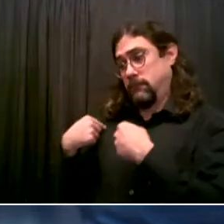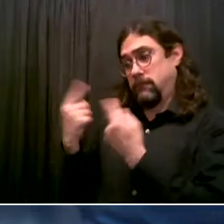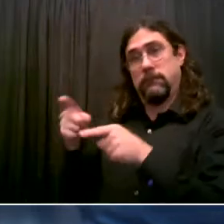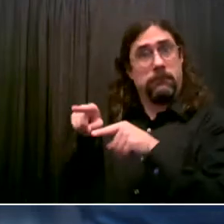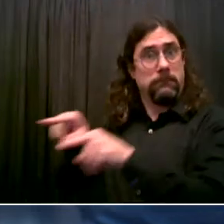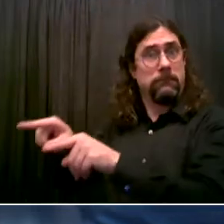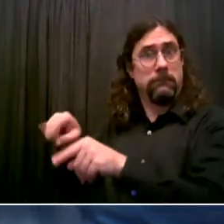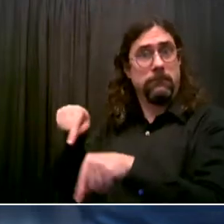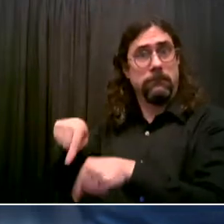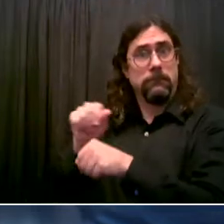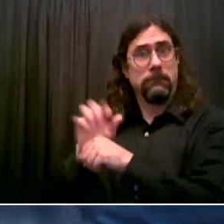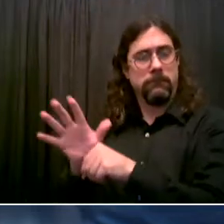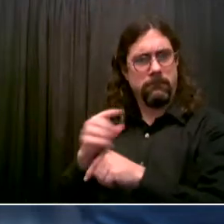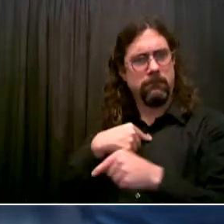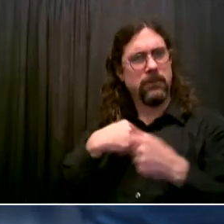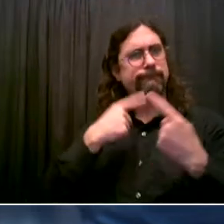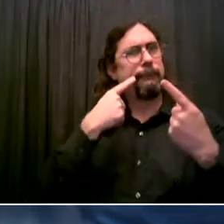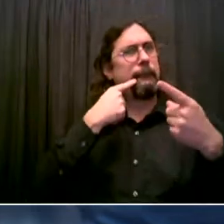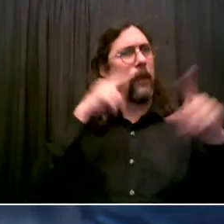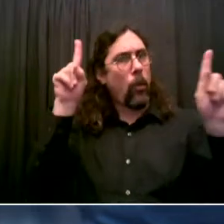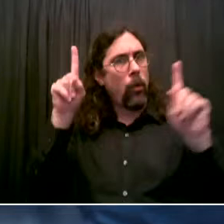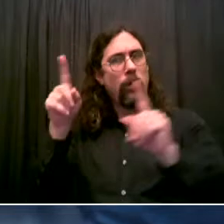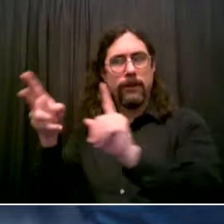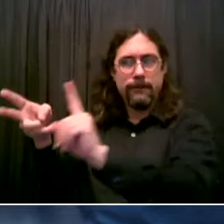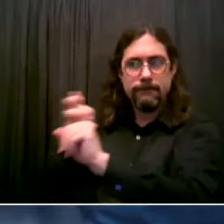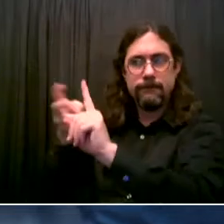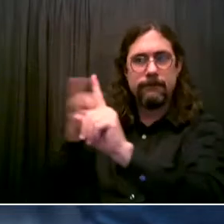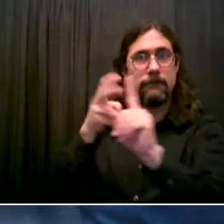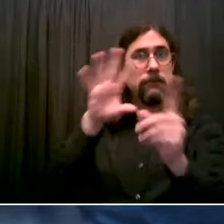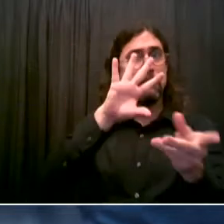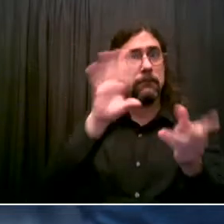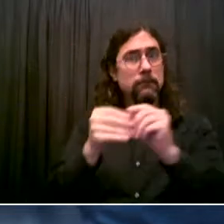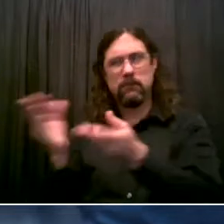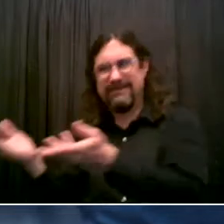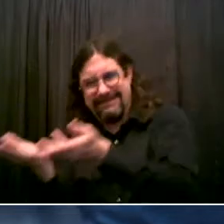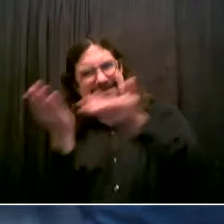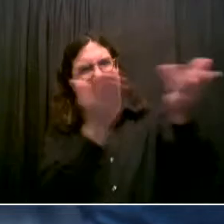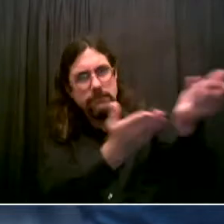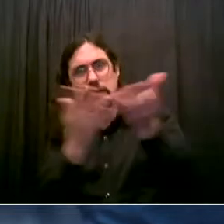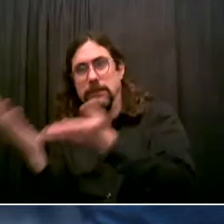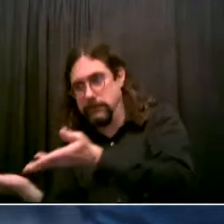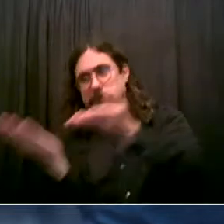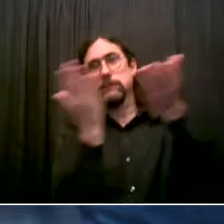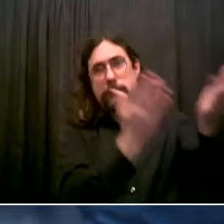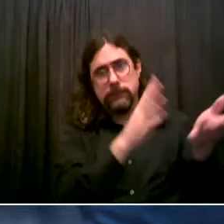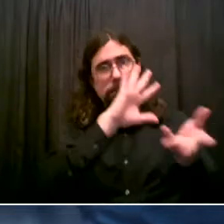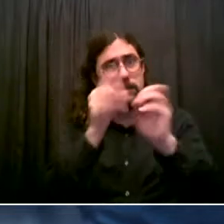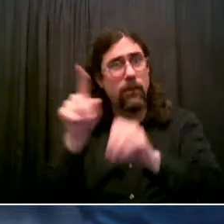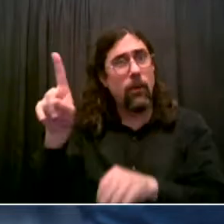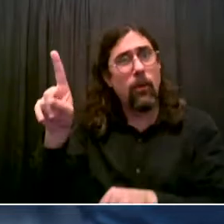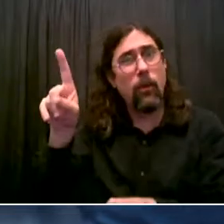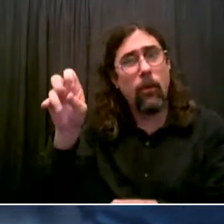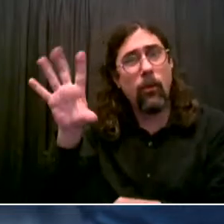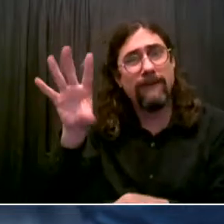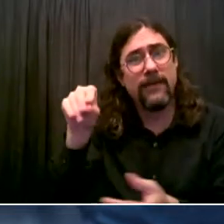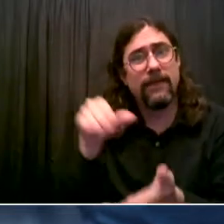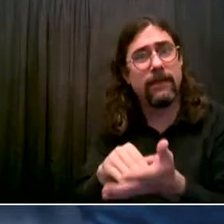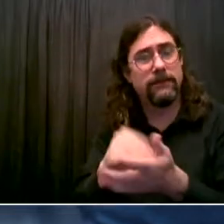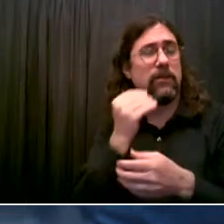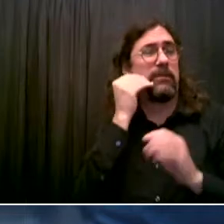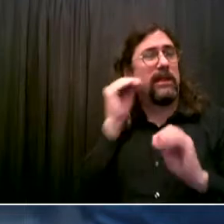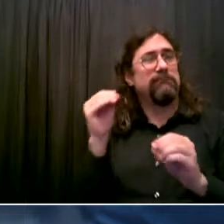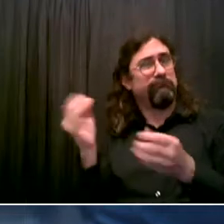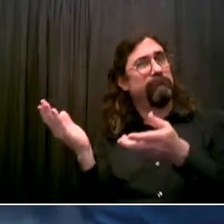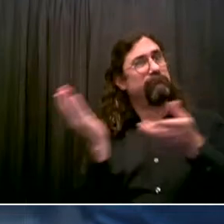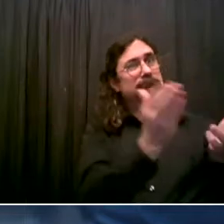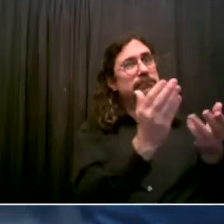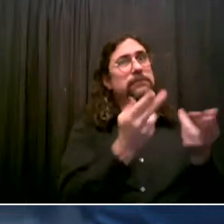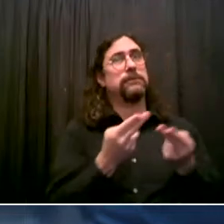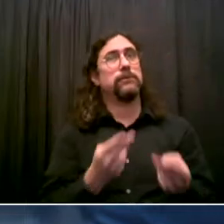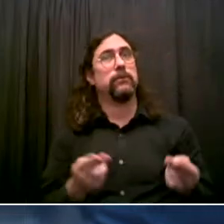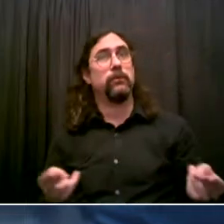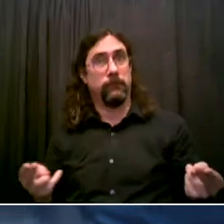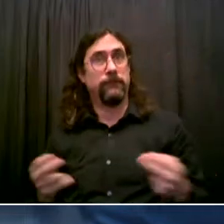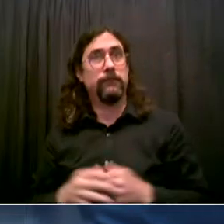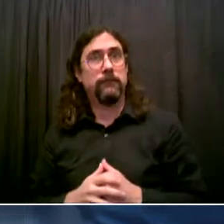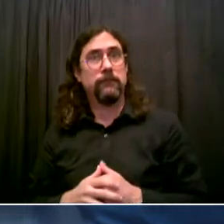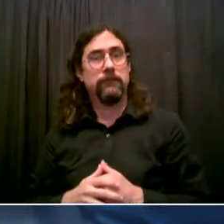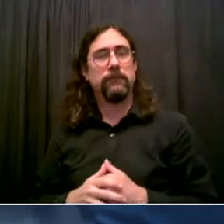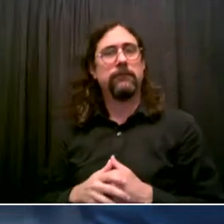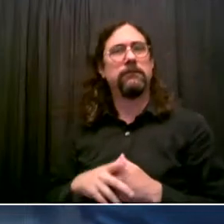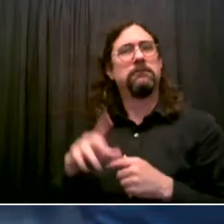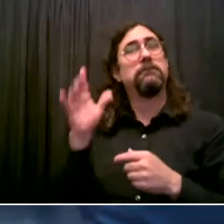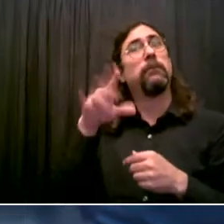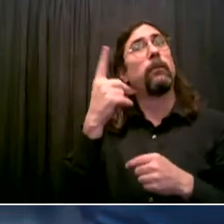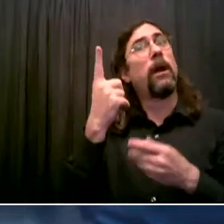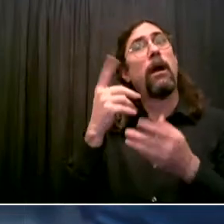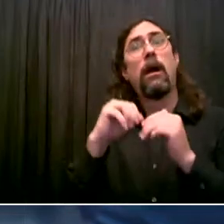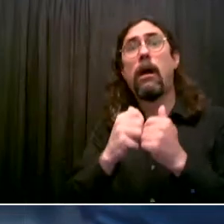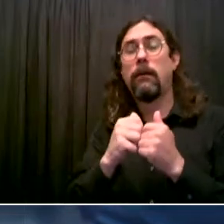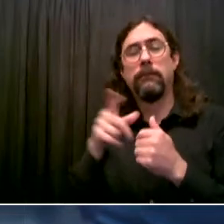IT IS WORKING MORE, BUT THERE